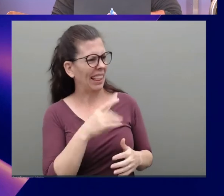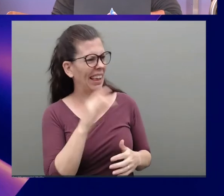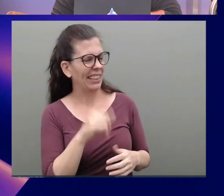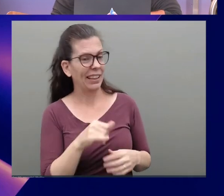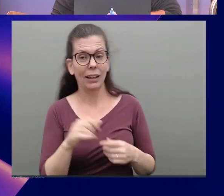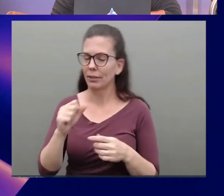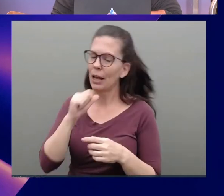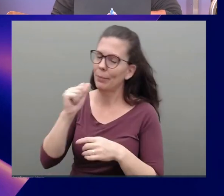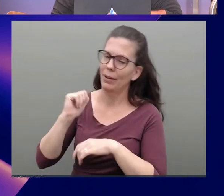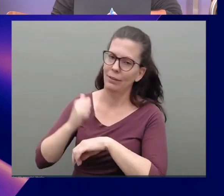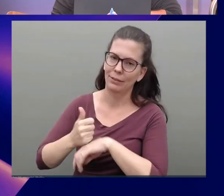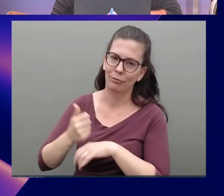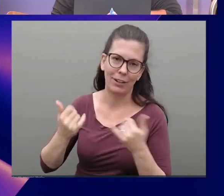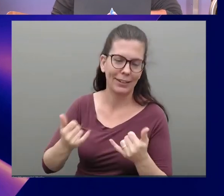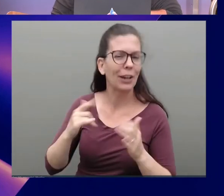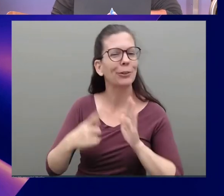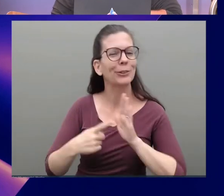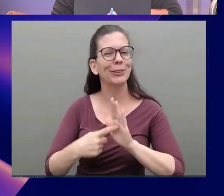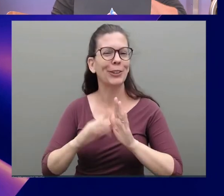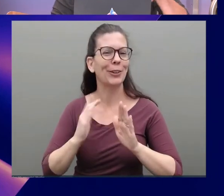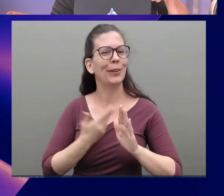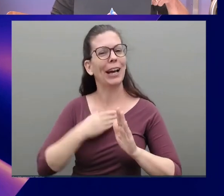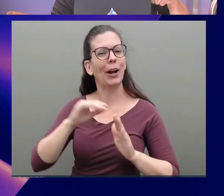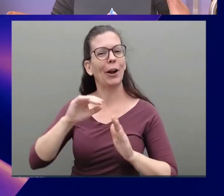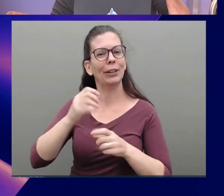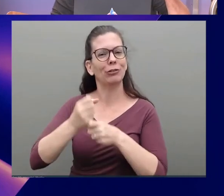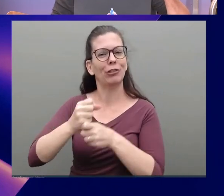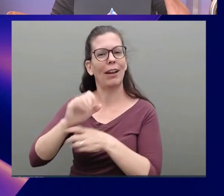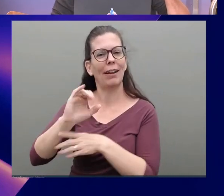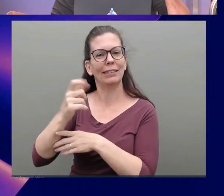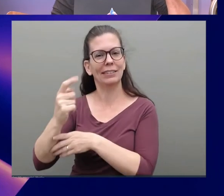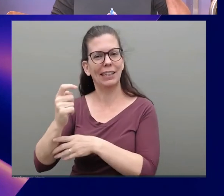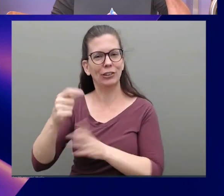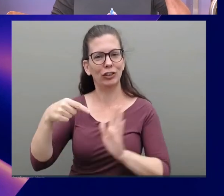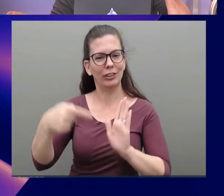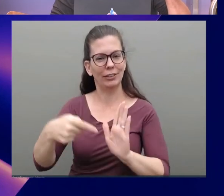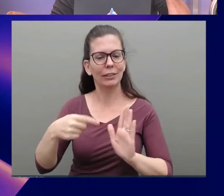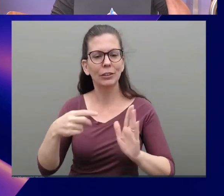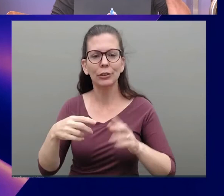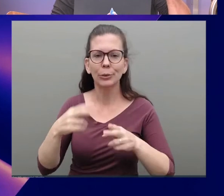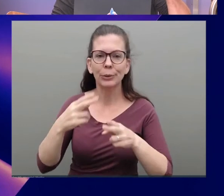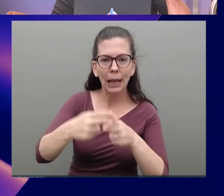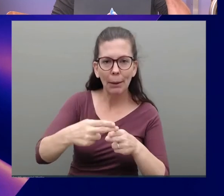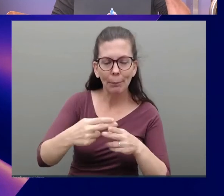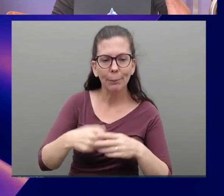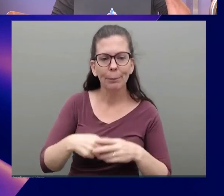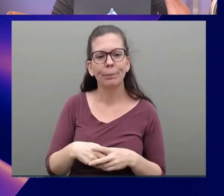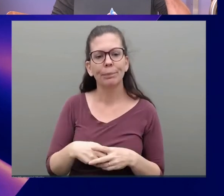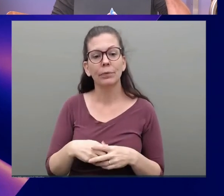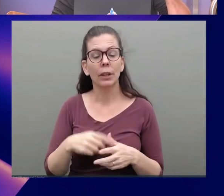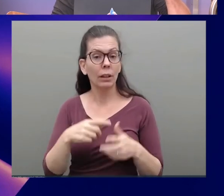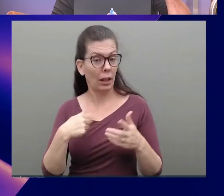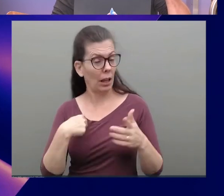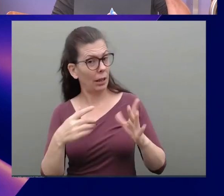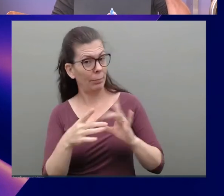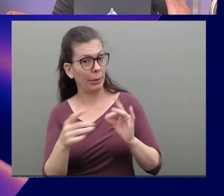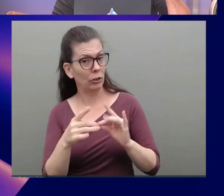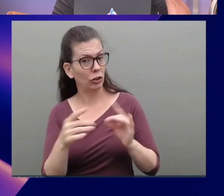I'm just gonna show you our Create Extensions interface. You give the extension a name. And then as I mentioned, there's a lot of action points.